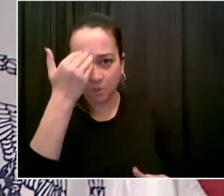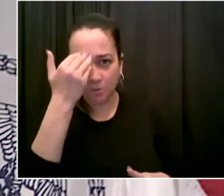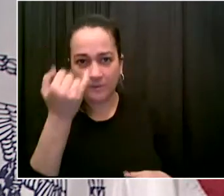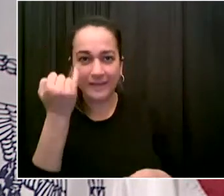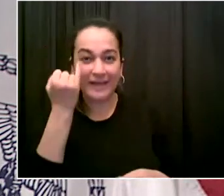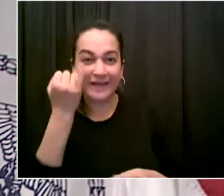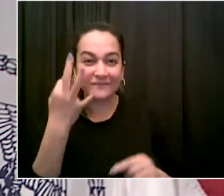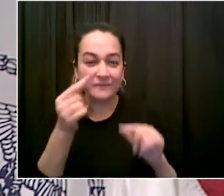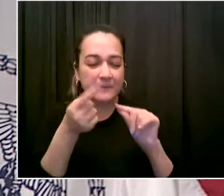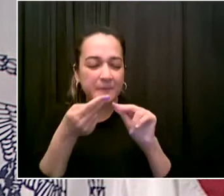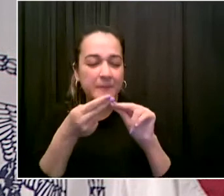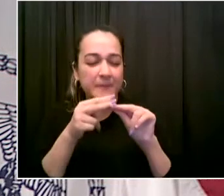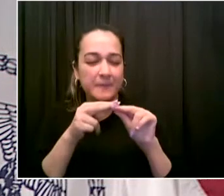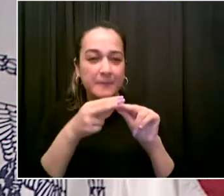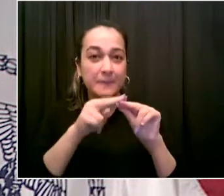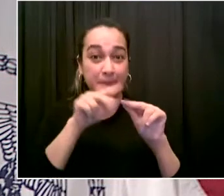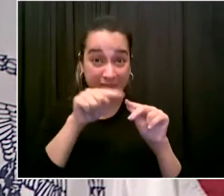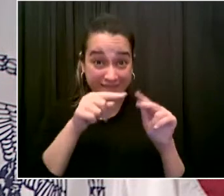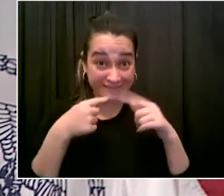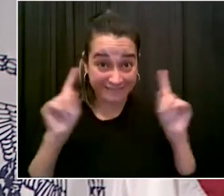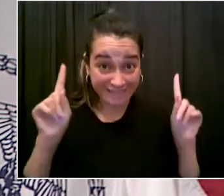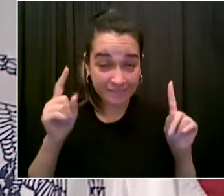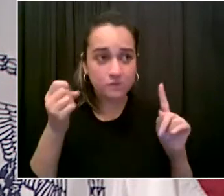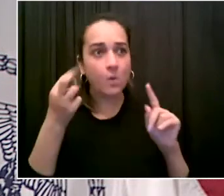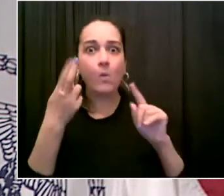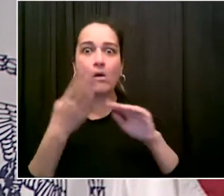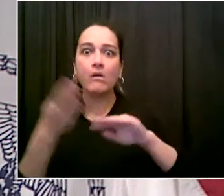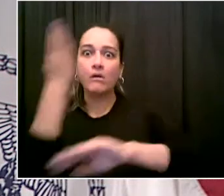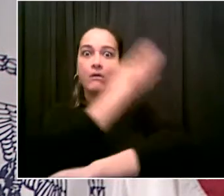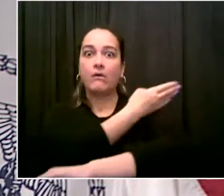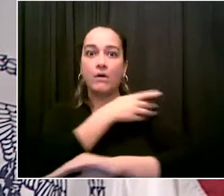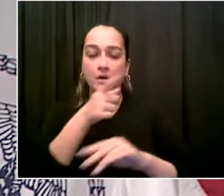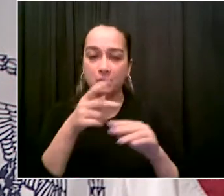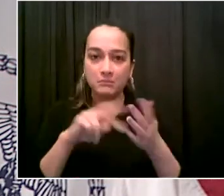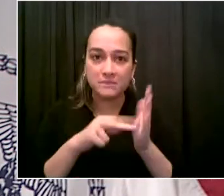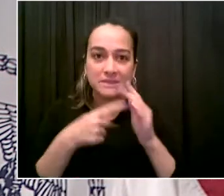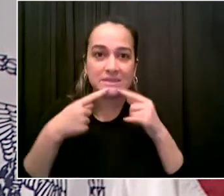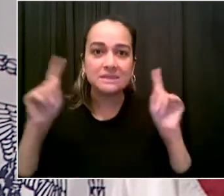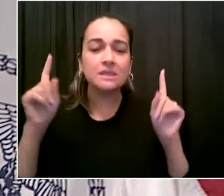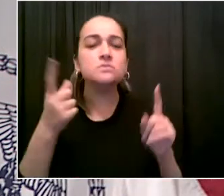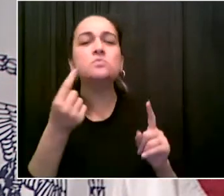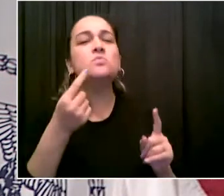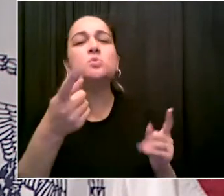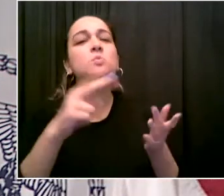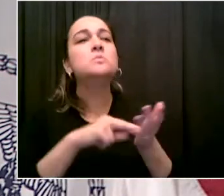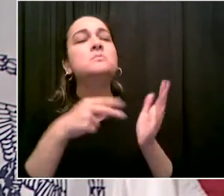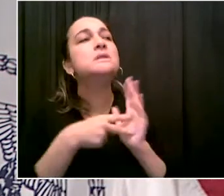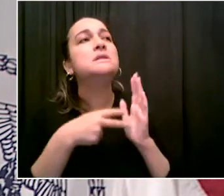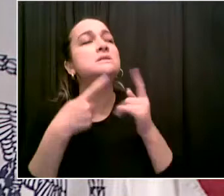BEINUG P 50%, WHAT WILL YOU CALL A SUCCESSFUL SUMMER WHEN IT